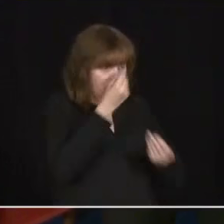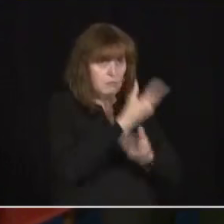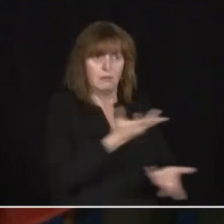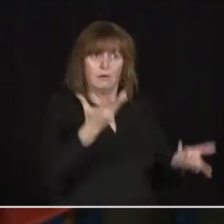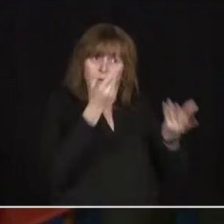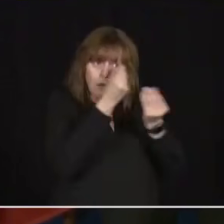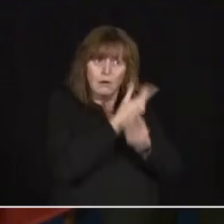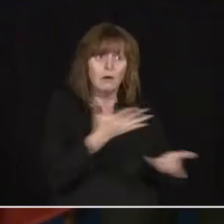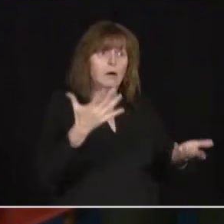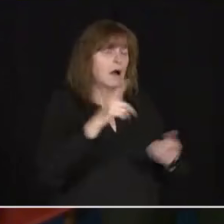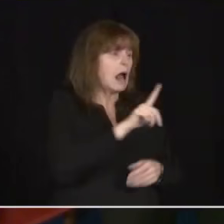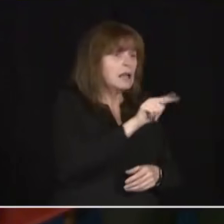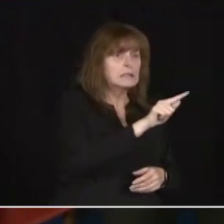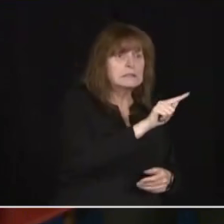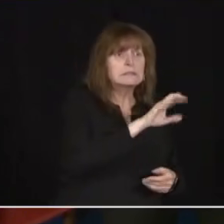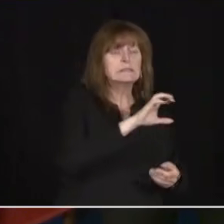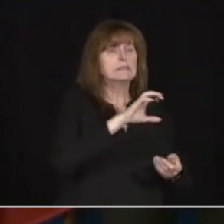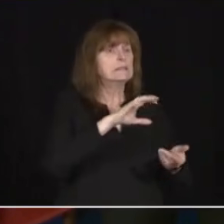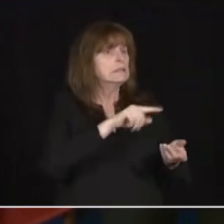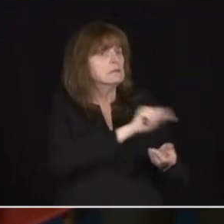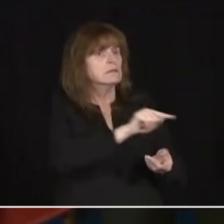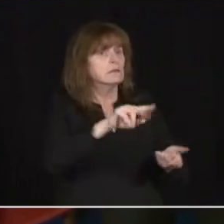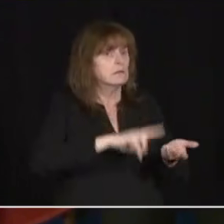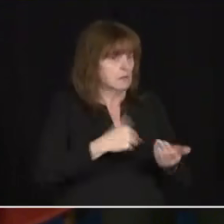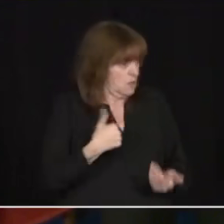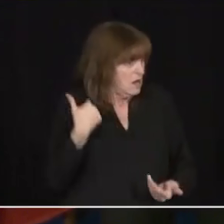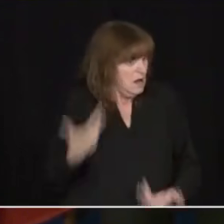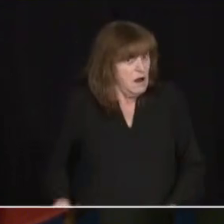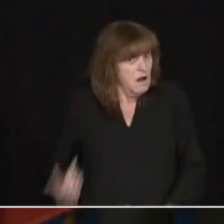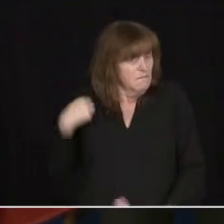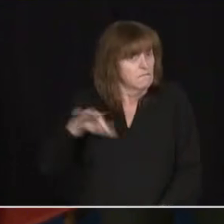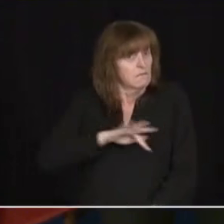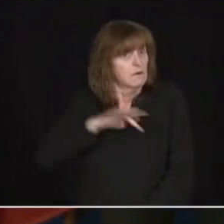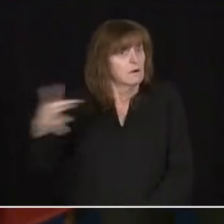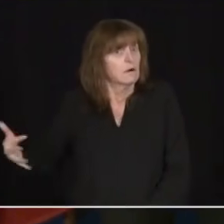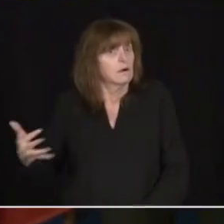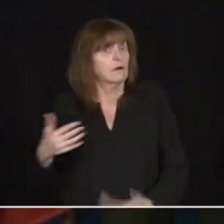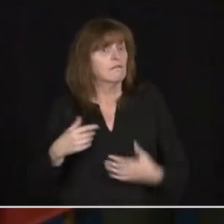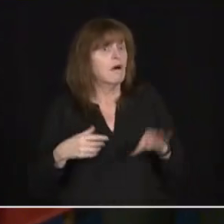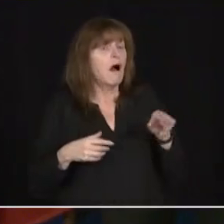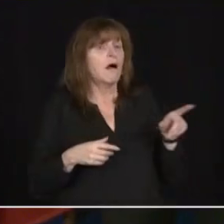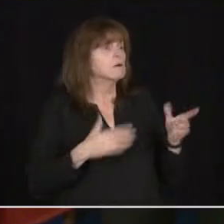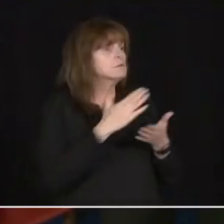every single day - we have PPE. When I was informed the other day about the